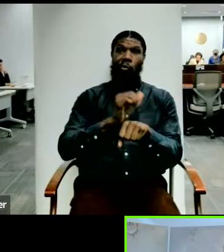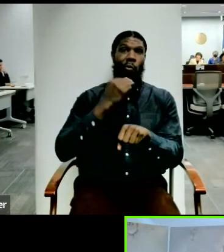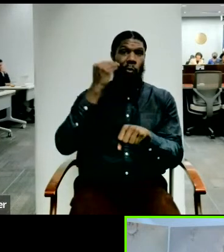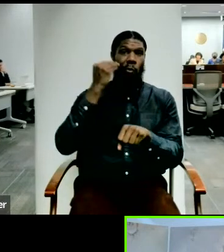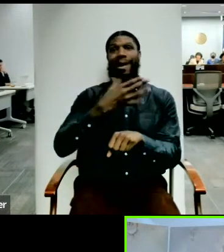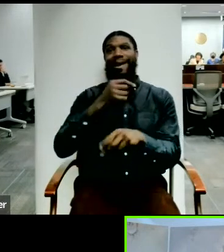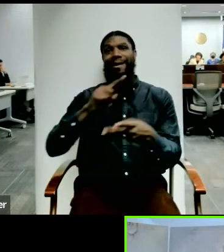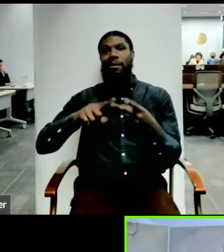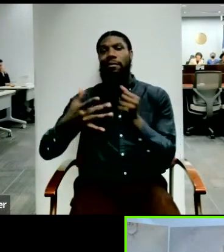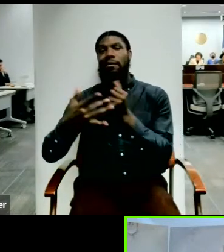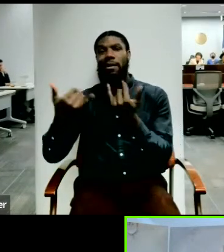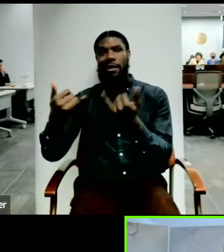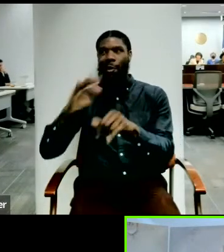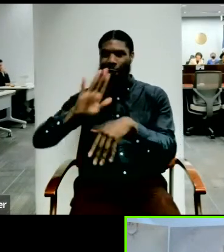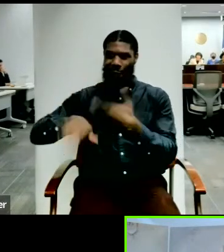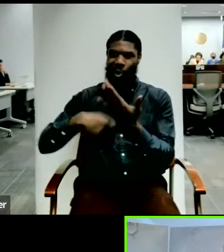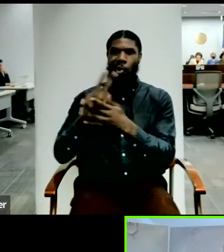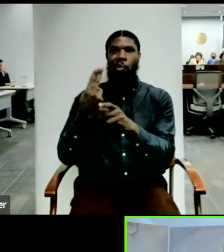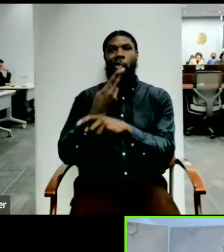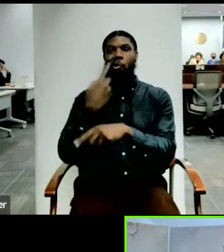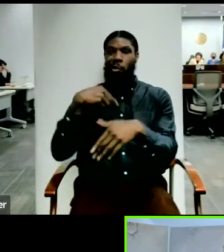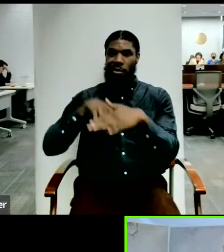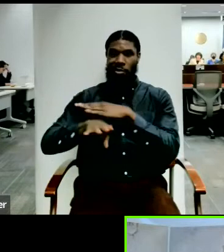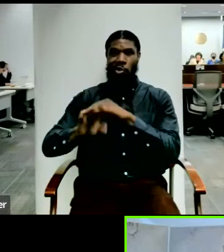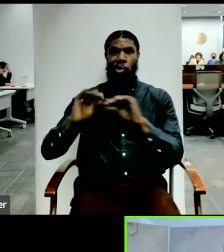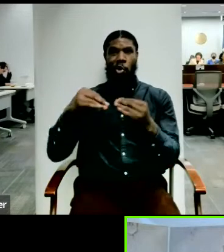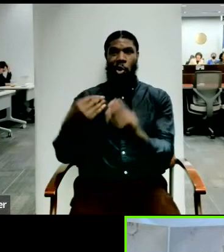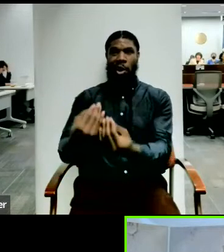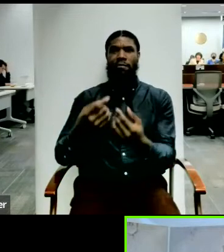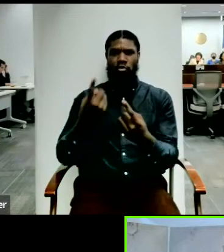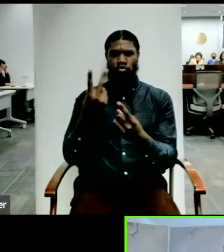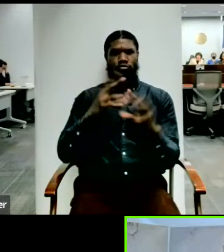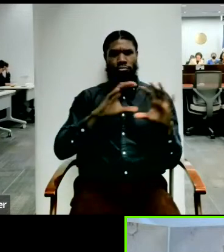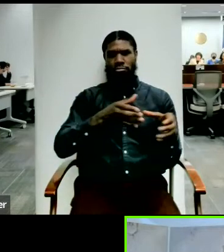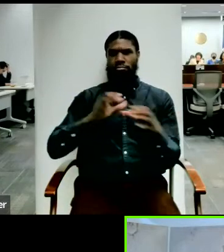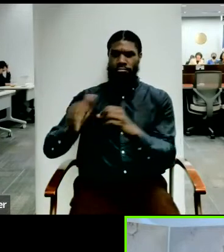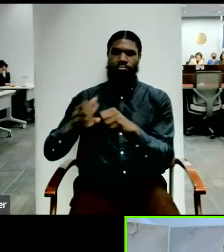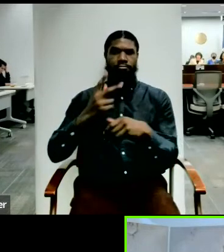that we now all use when we come into the office is to get the word out there that have by the way,